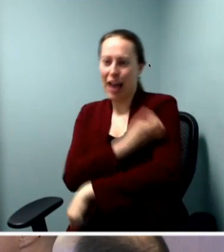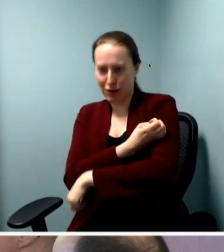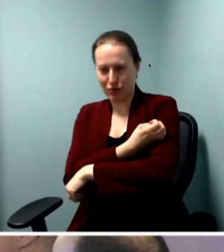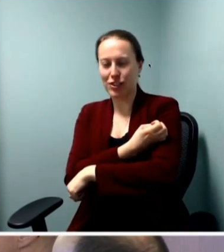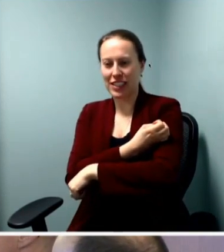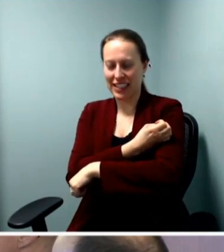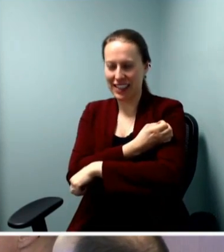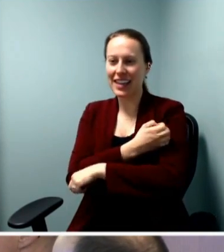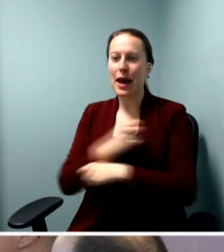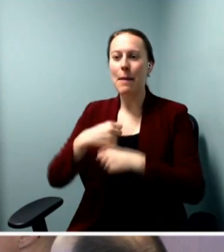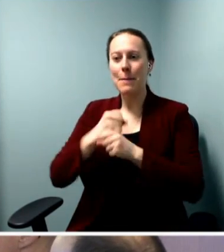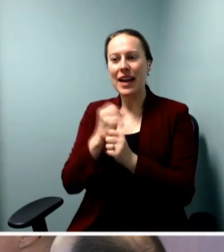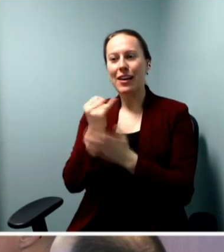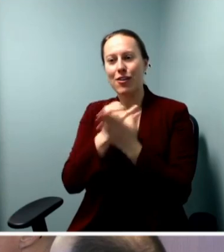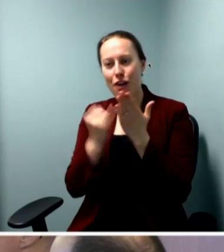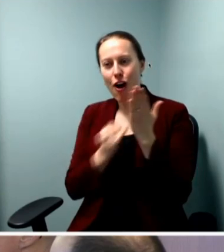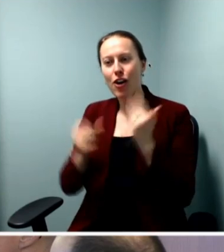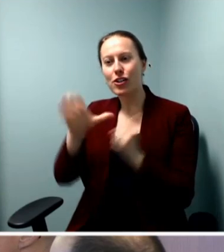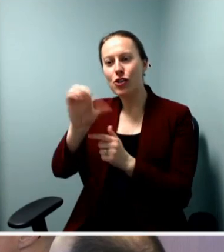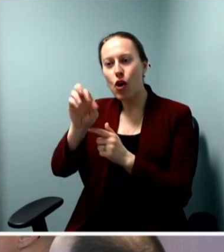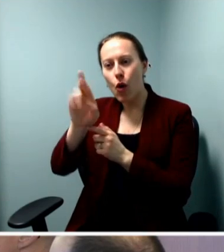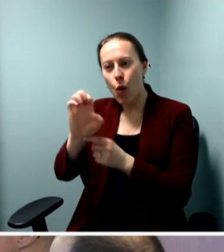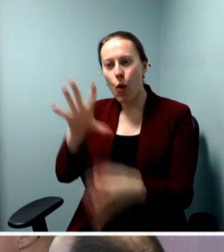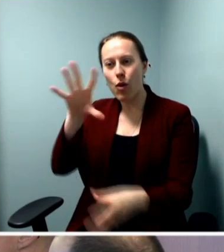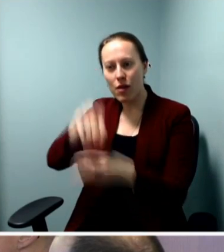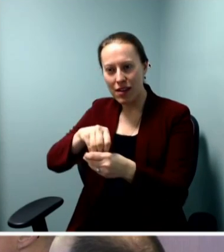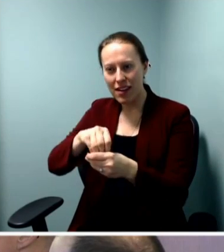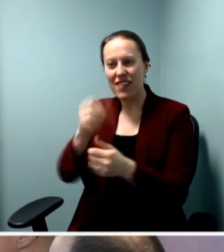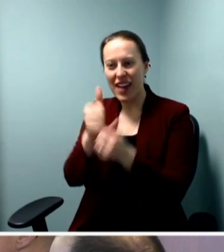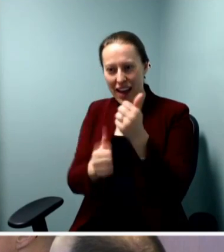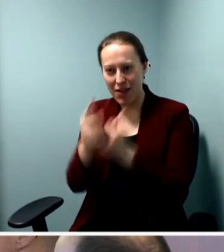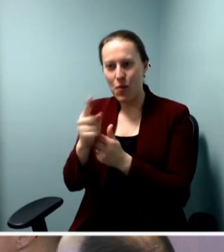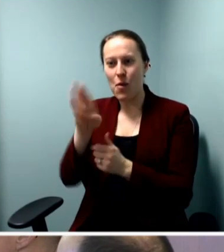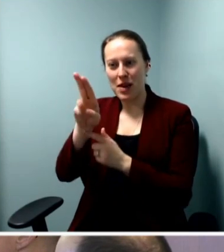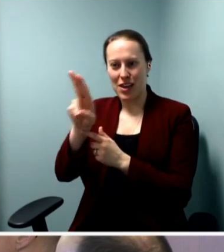a core component of each and every BU student's experience.